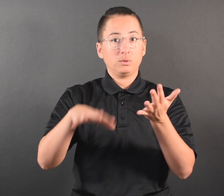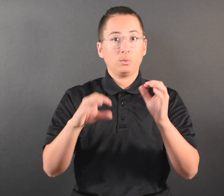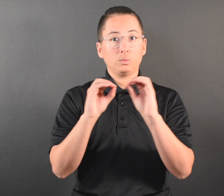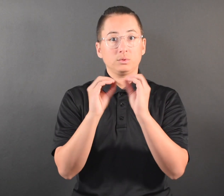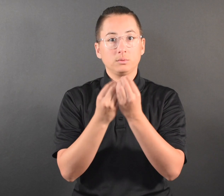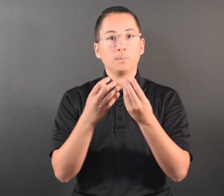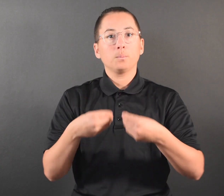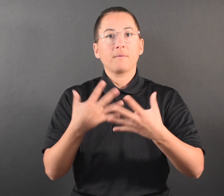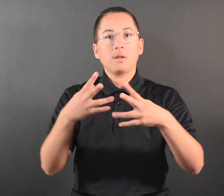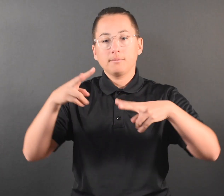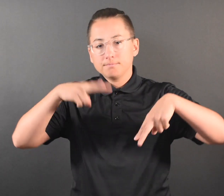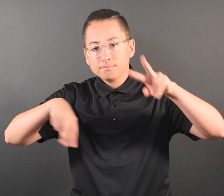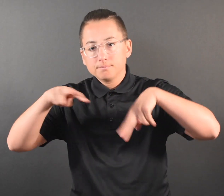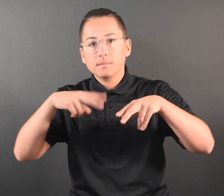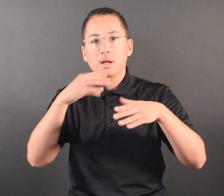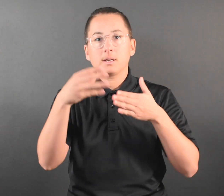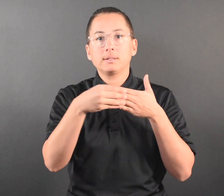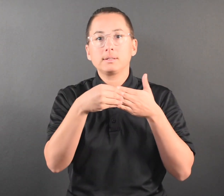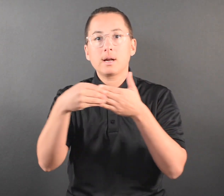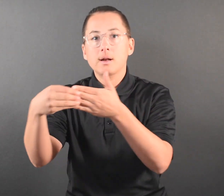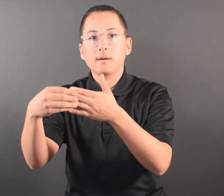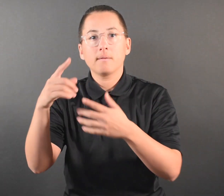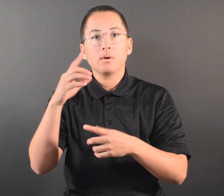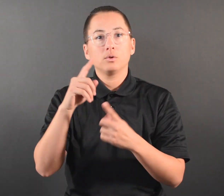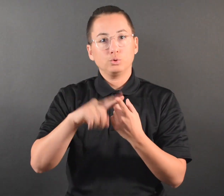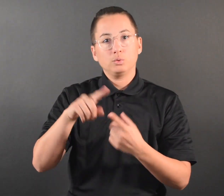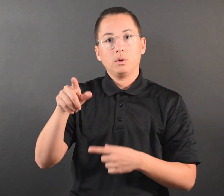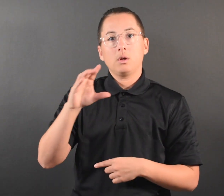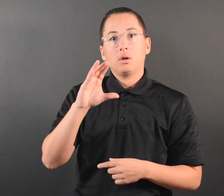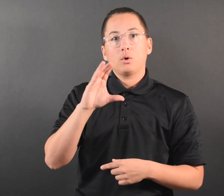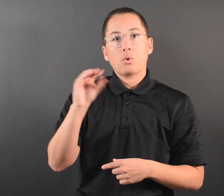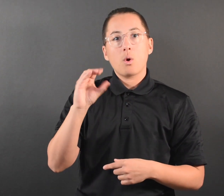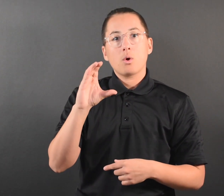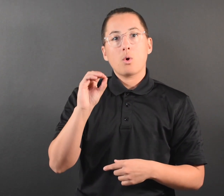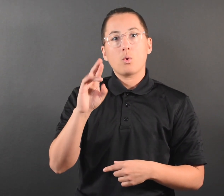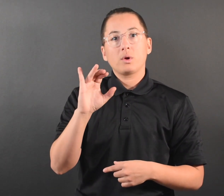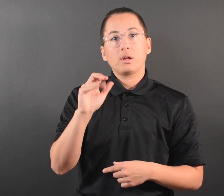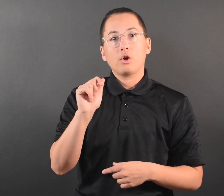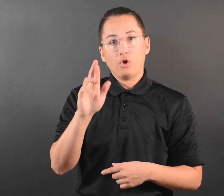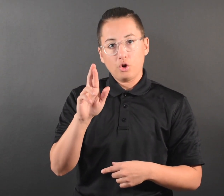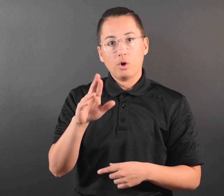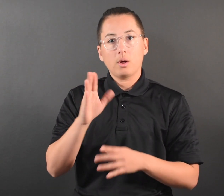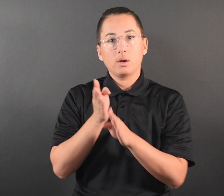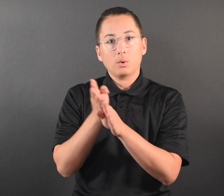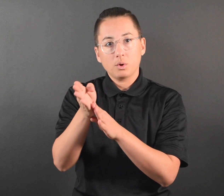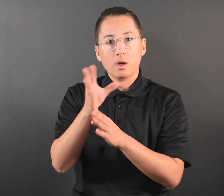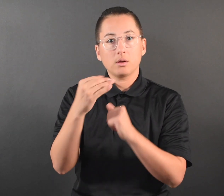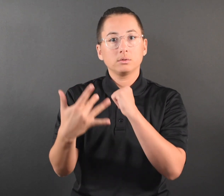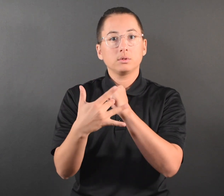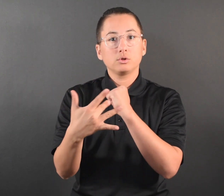provides oversight and guidance to co-curricular career and technical student organizations.